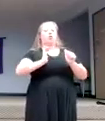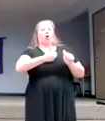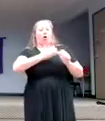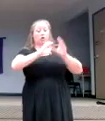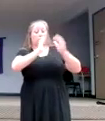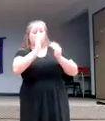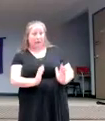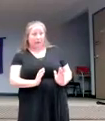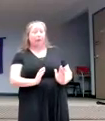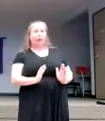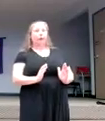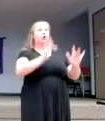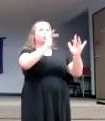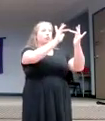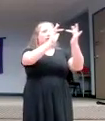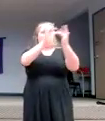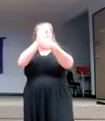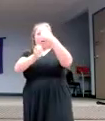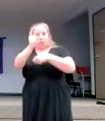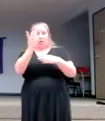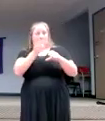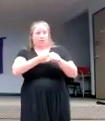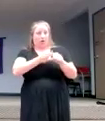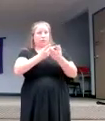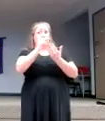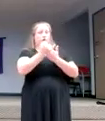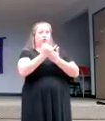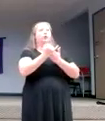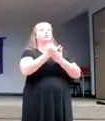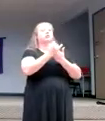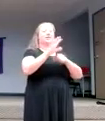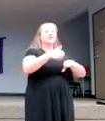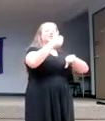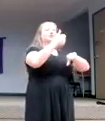to reach out to everyone involved in the project, coordinate the onsite work, which essentially